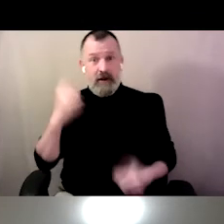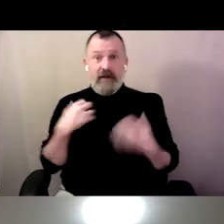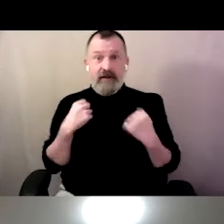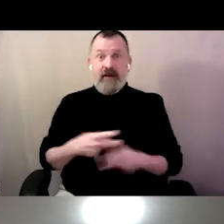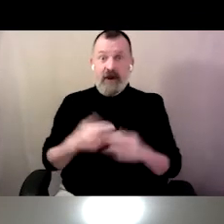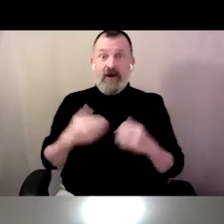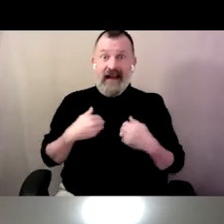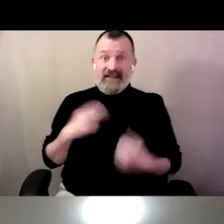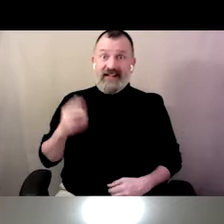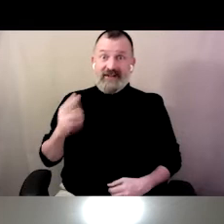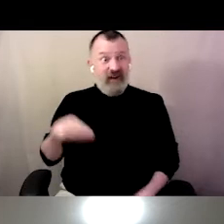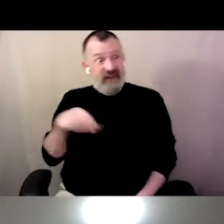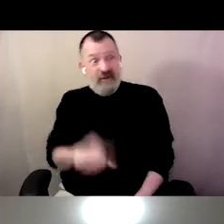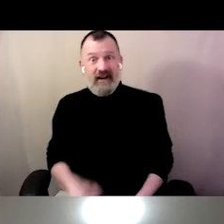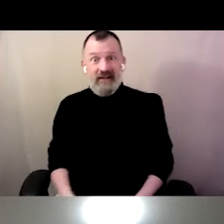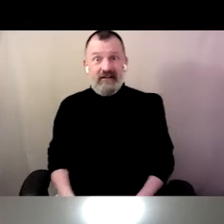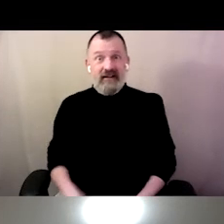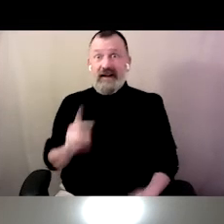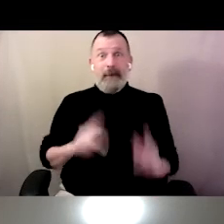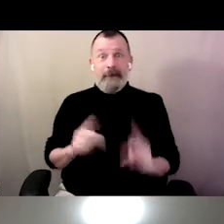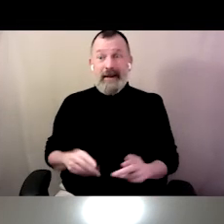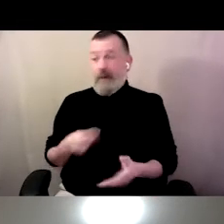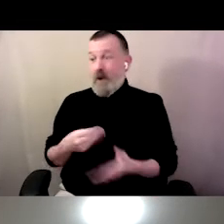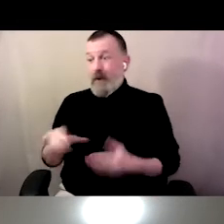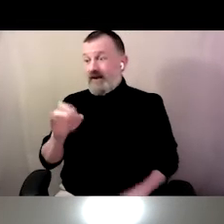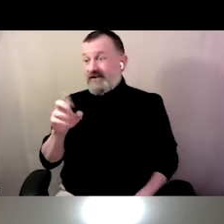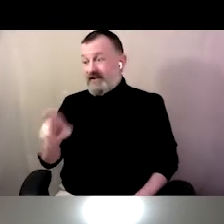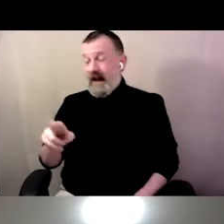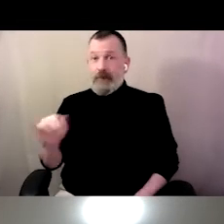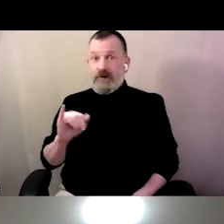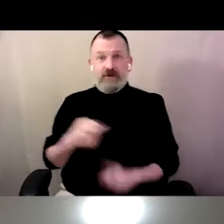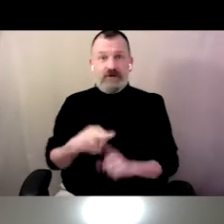CalebBarlow: And people went out and they bought cyber insurance from Beasley or whomever else